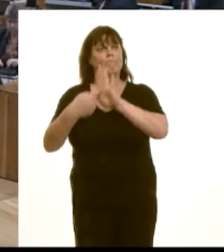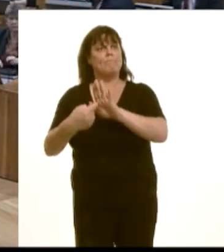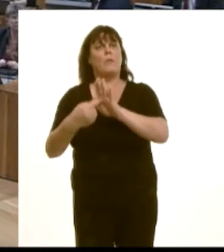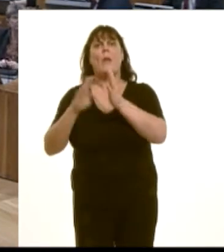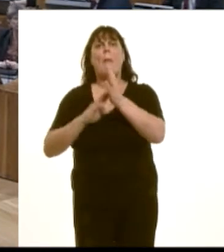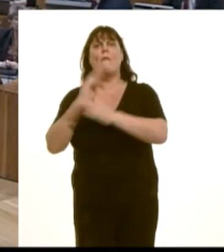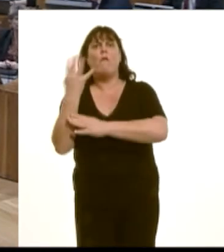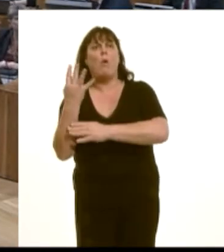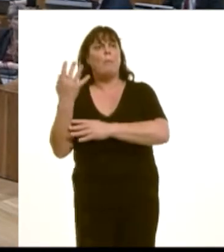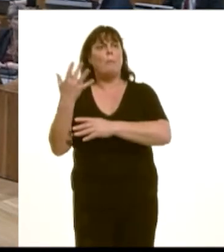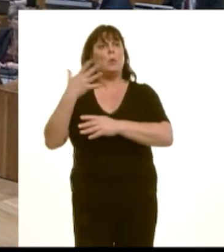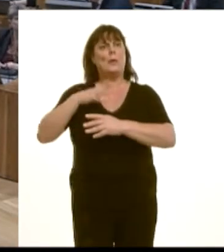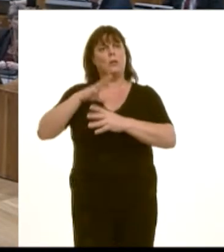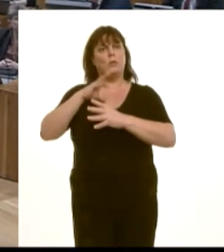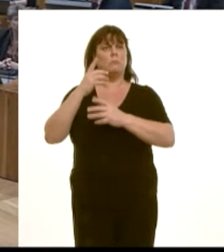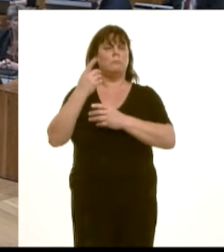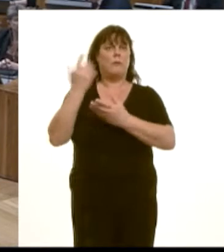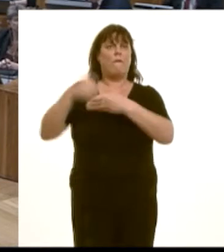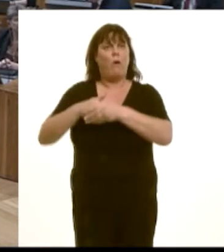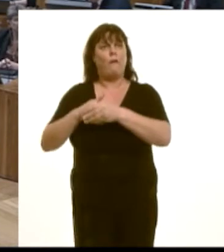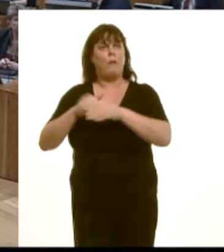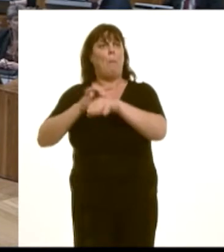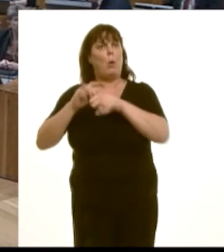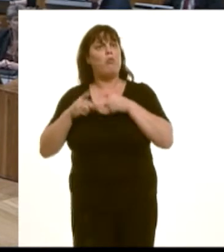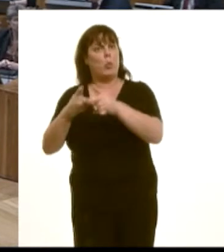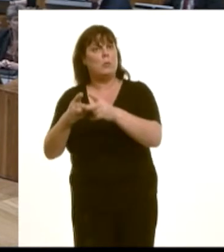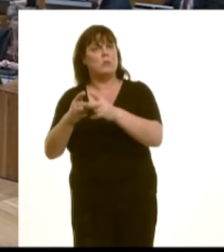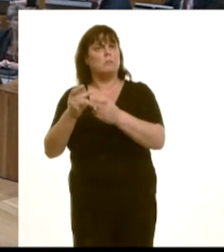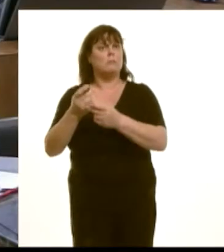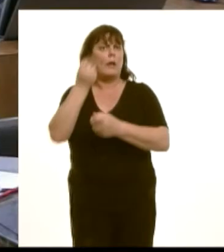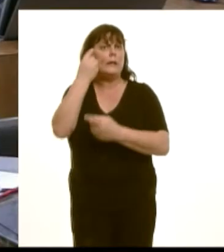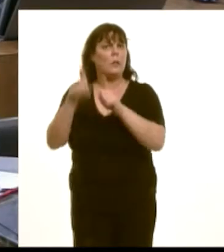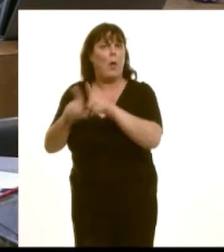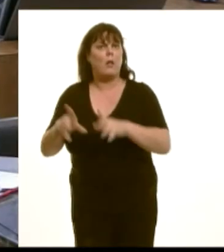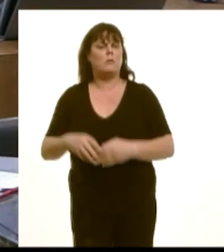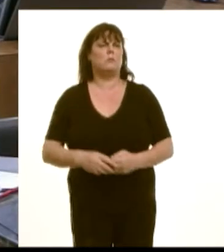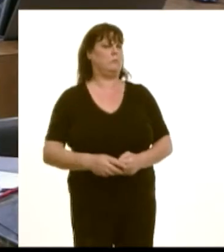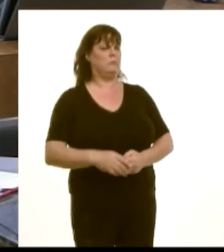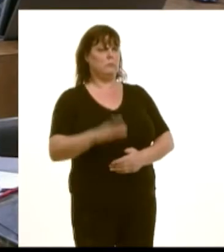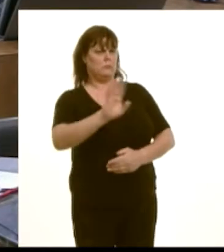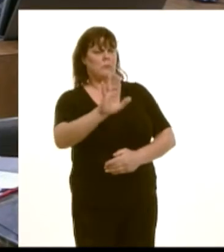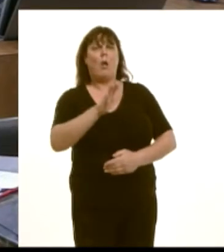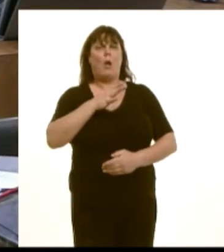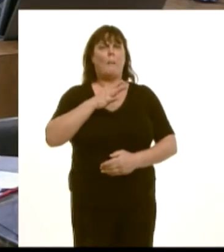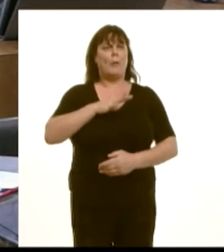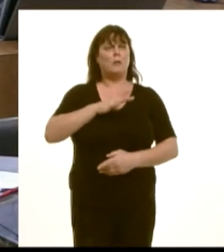at the blue route in full? Carwyn Jones: Well, there is no evidence of that. I always talk, of course, about the improvements to the A470, and the fact that